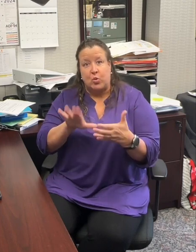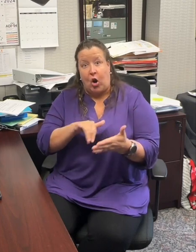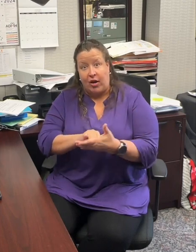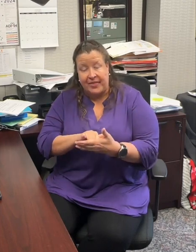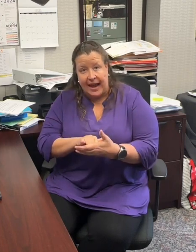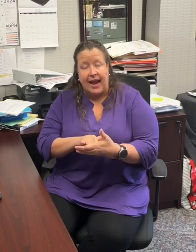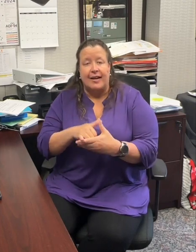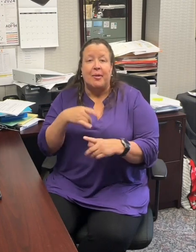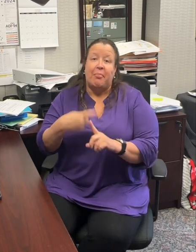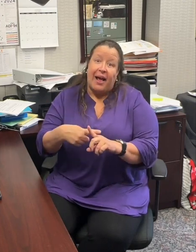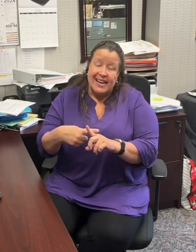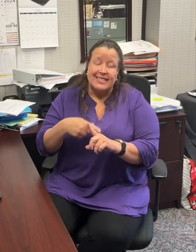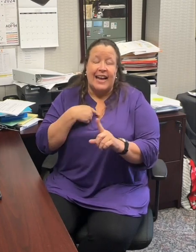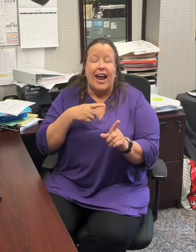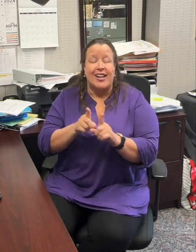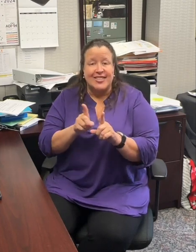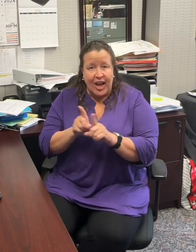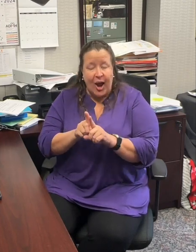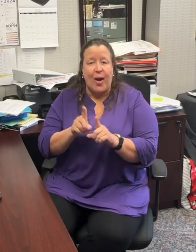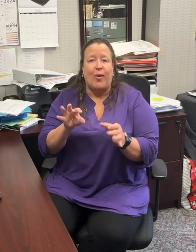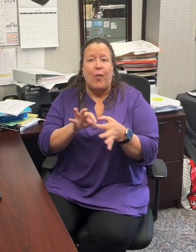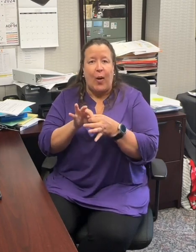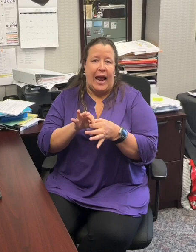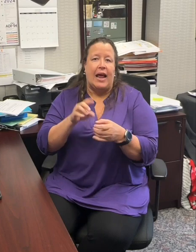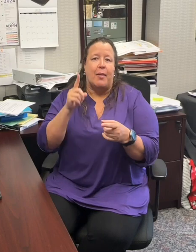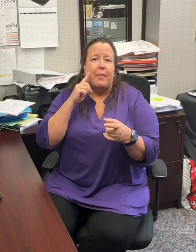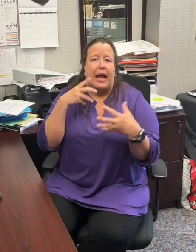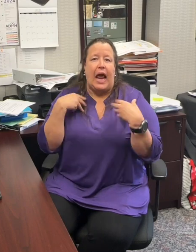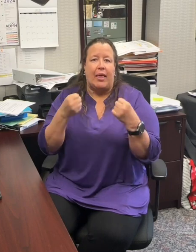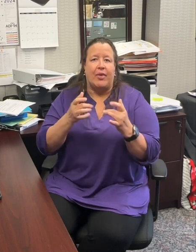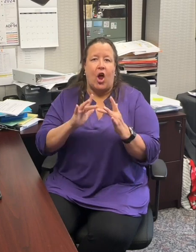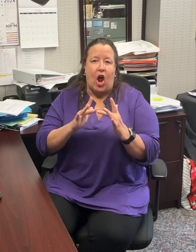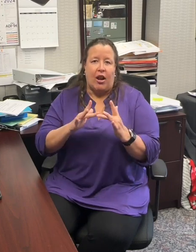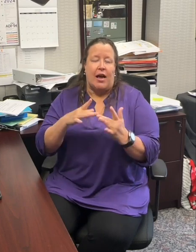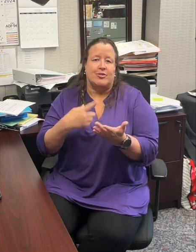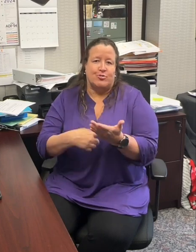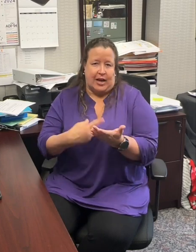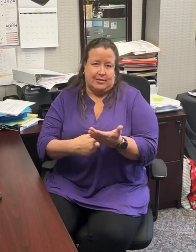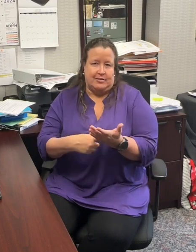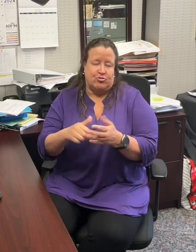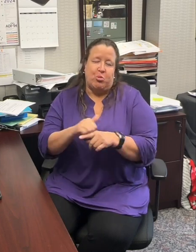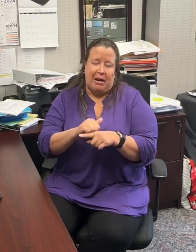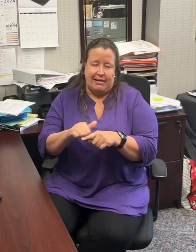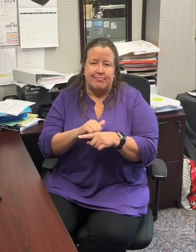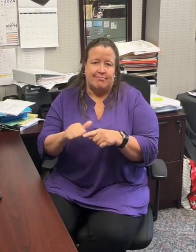NBCC and the registry of interpreters for the deaf, and I coordinate a mental